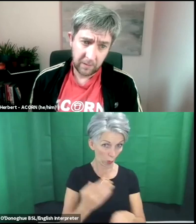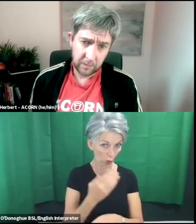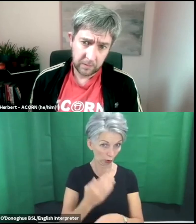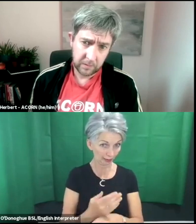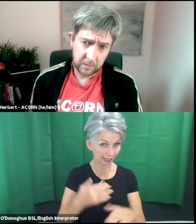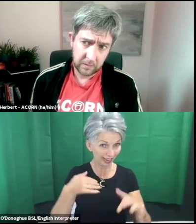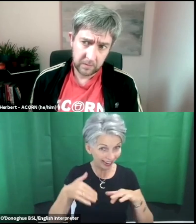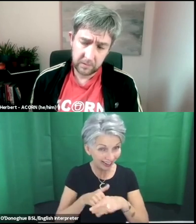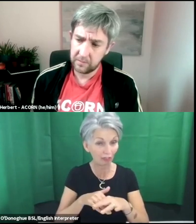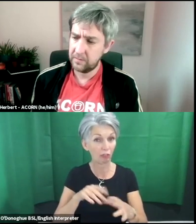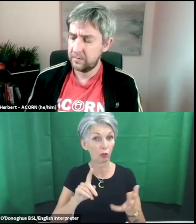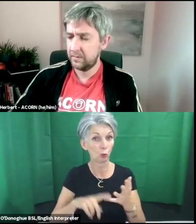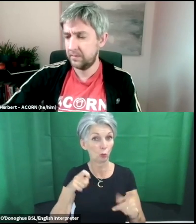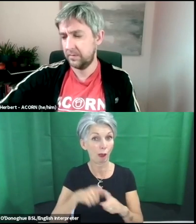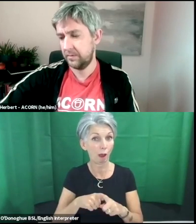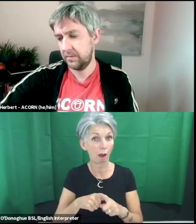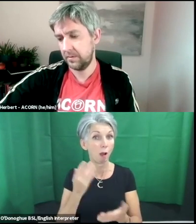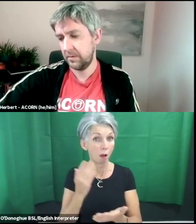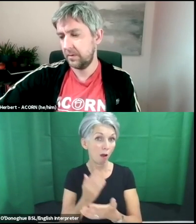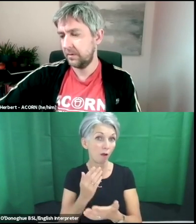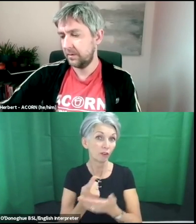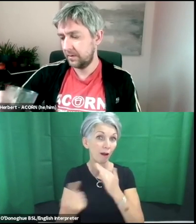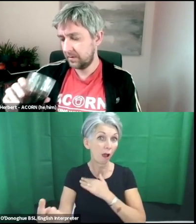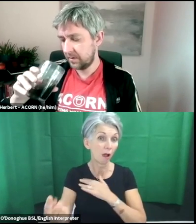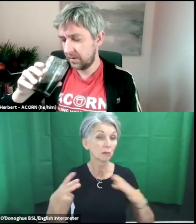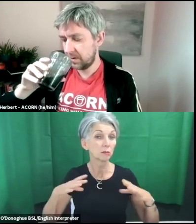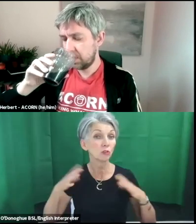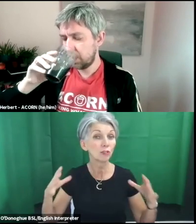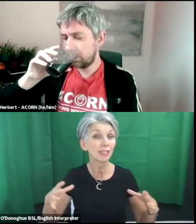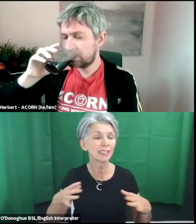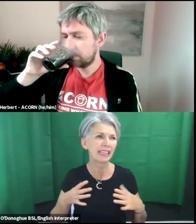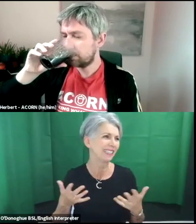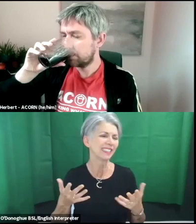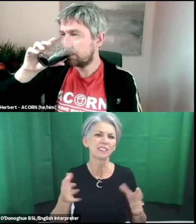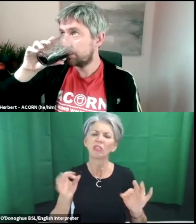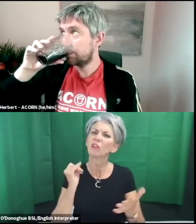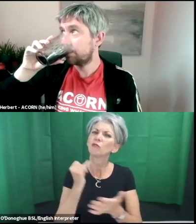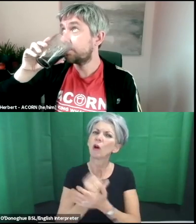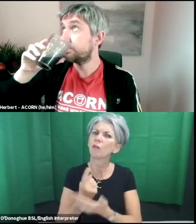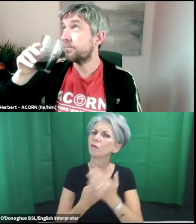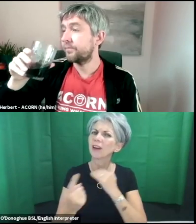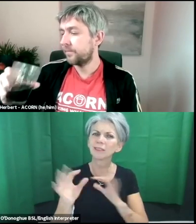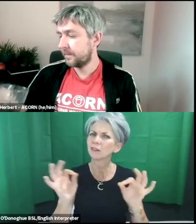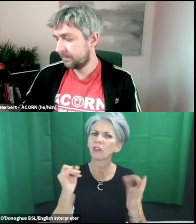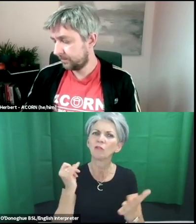And I think- there's nothing wrong with being freelanced in some ways.